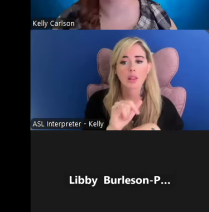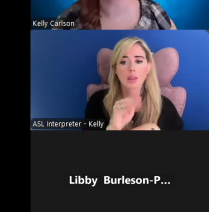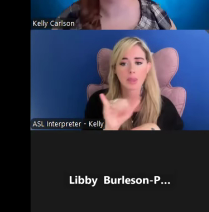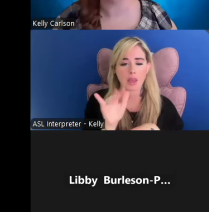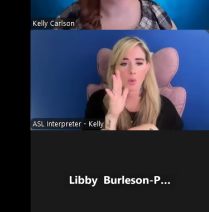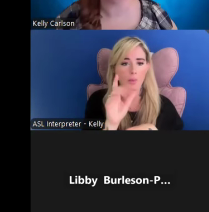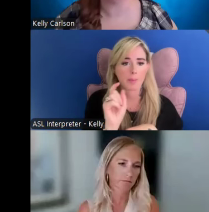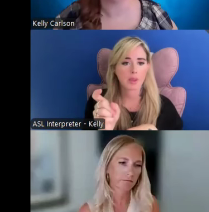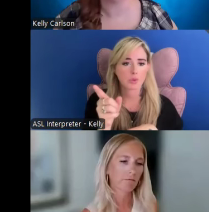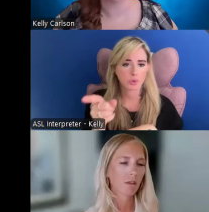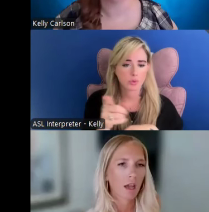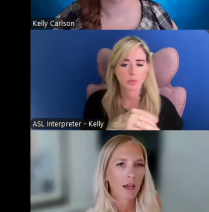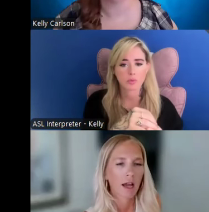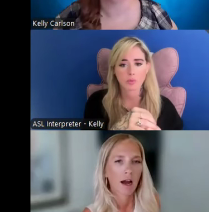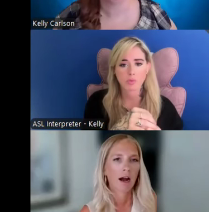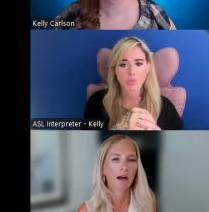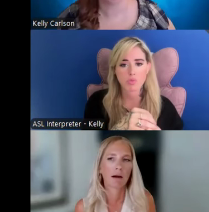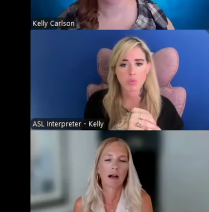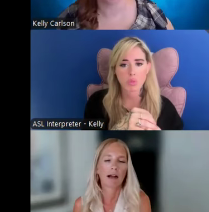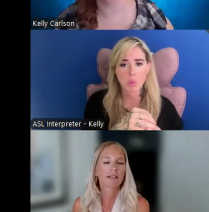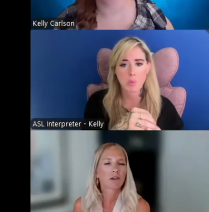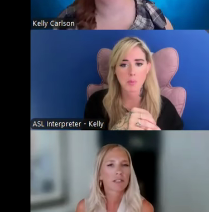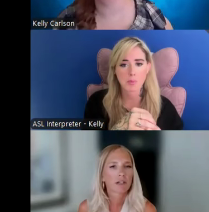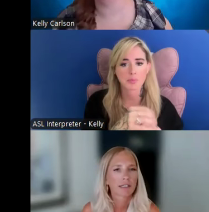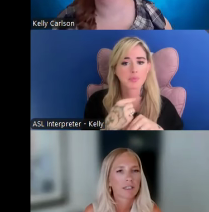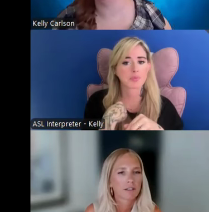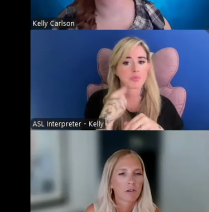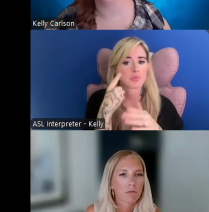Libby, I'll pass that to you.